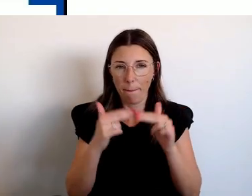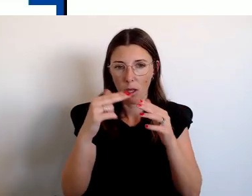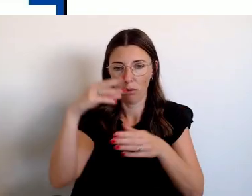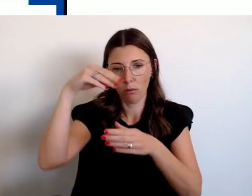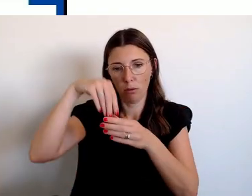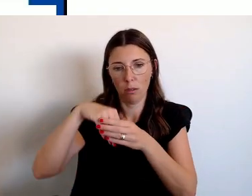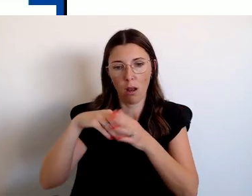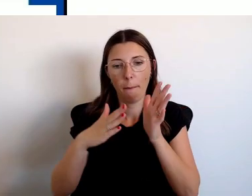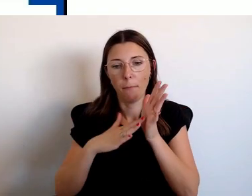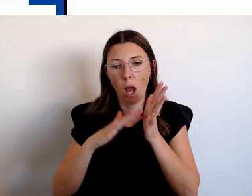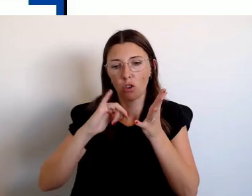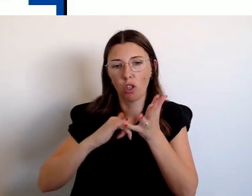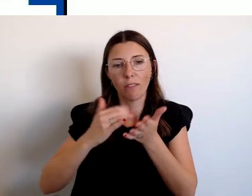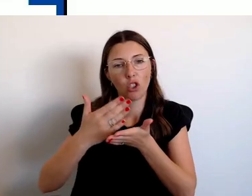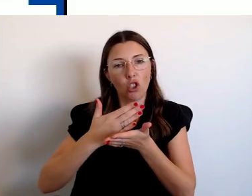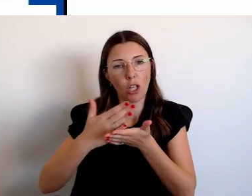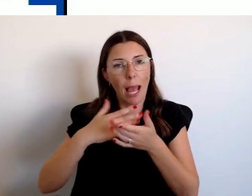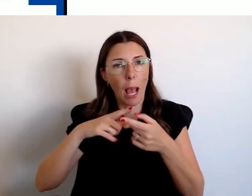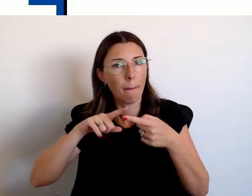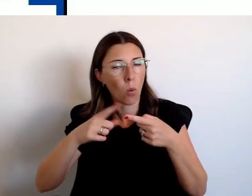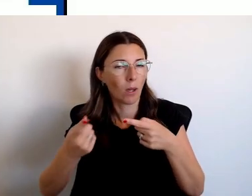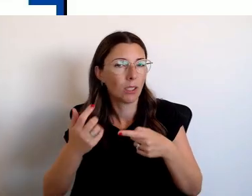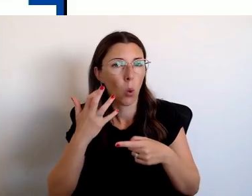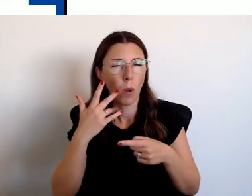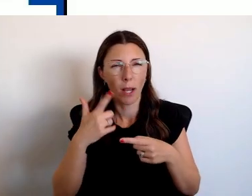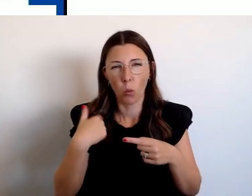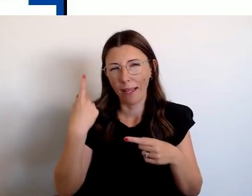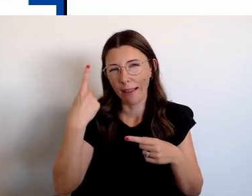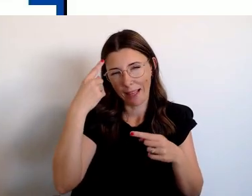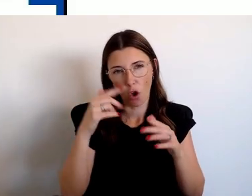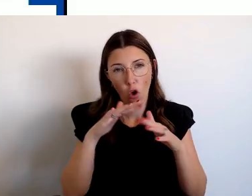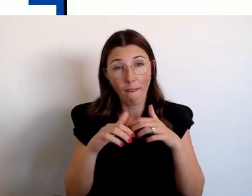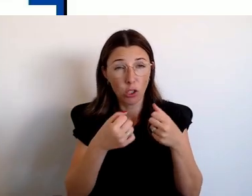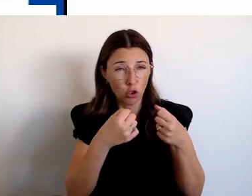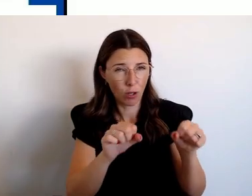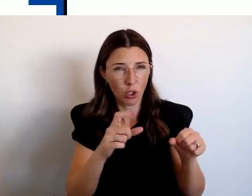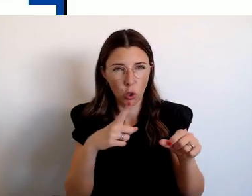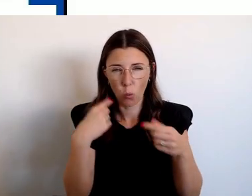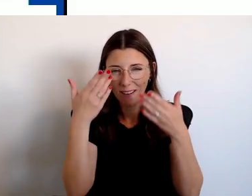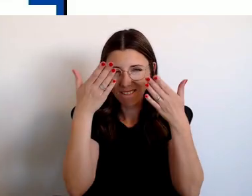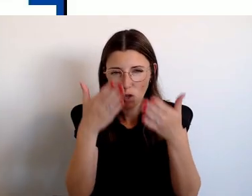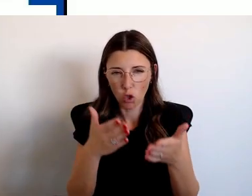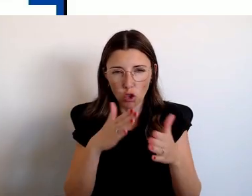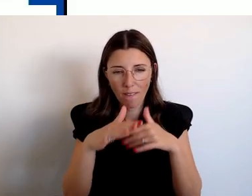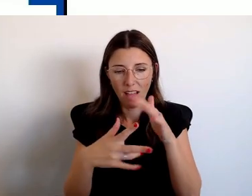Microsoft SharePoint, because when we think strategically, we're really focused on vendor consolidation.